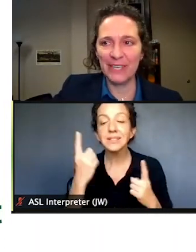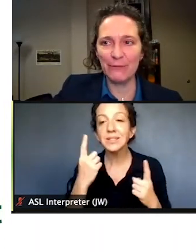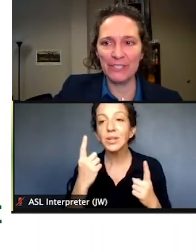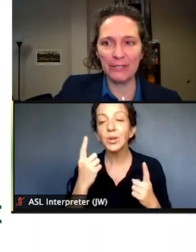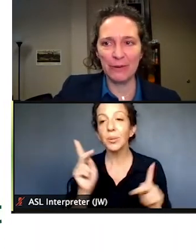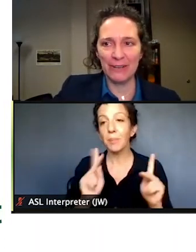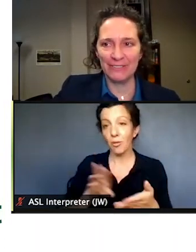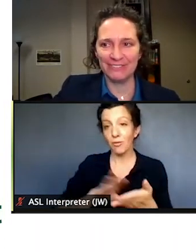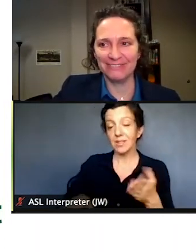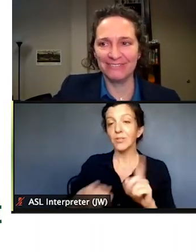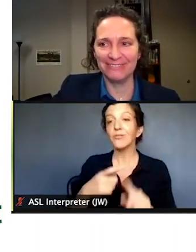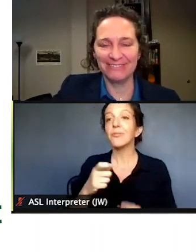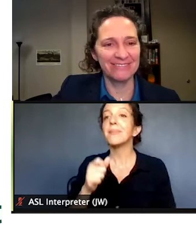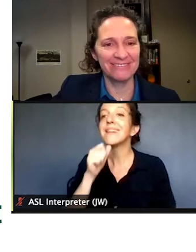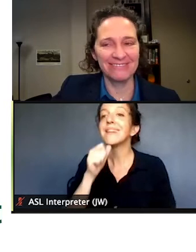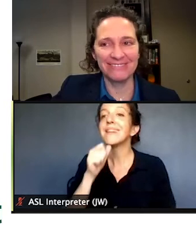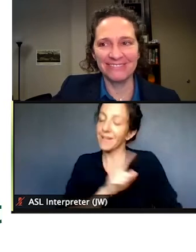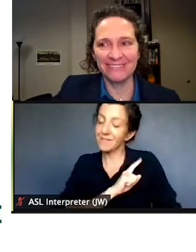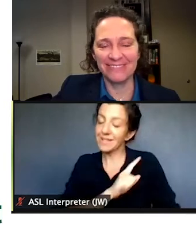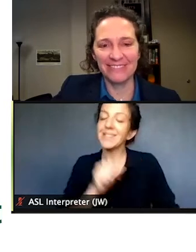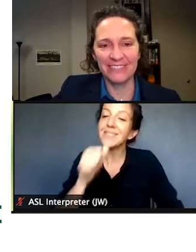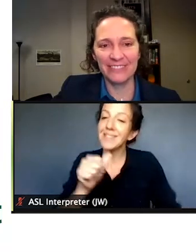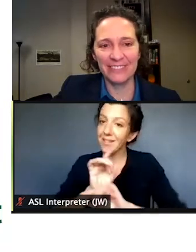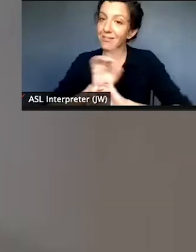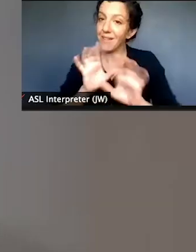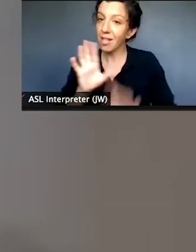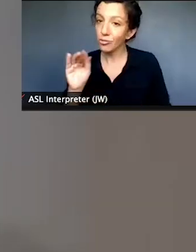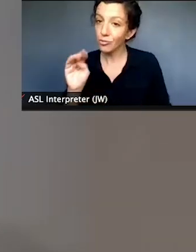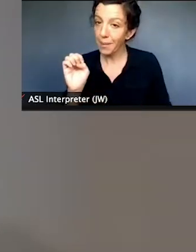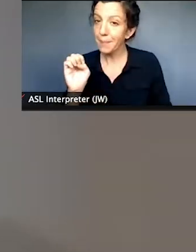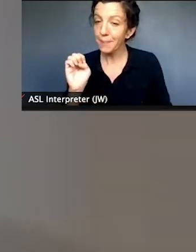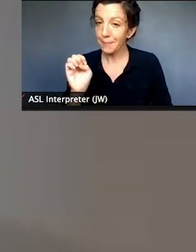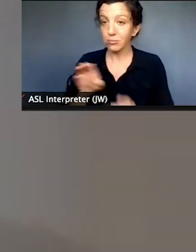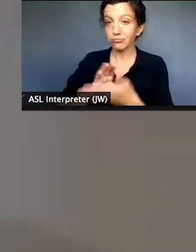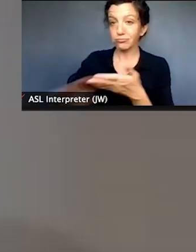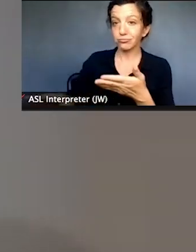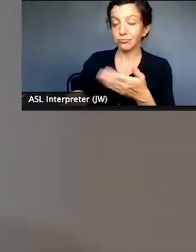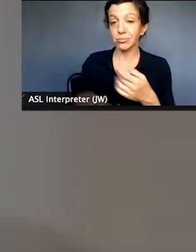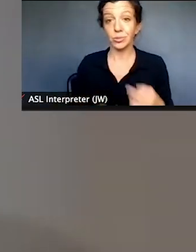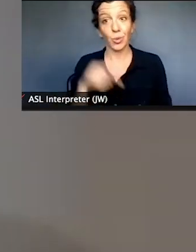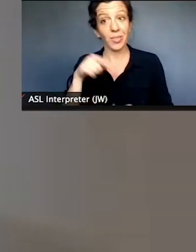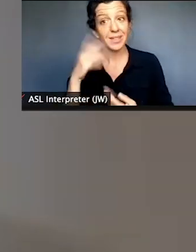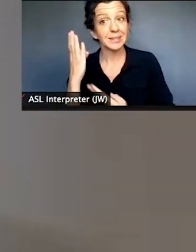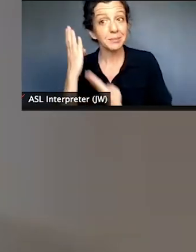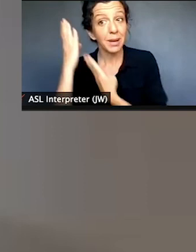Thank you for sticking around. Absolutely. So to understand Proposition 21, sort of a bit of background.